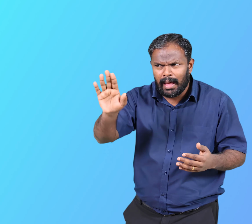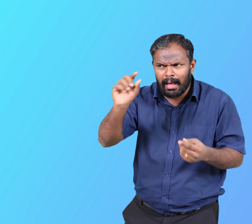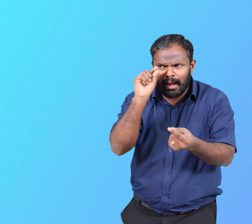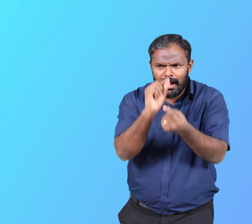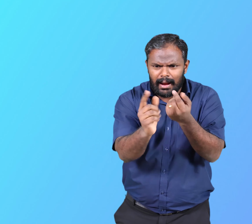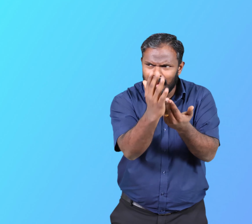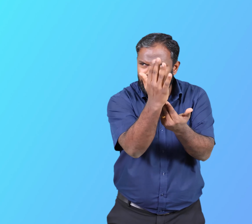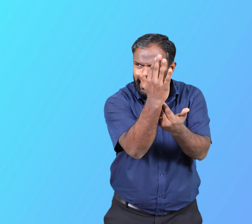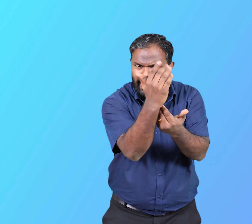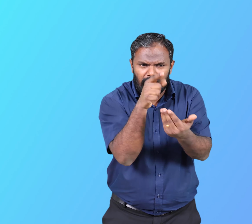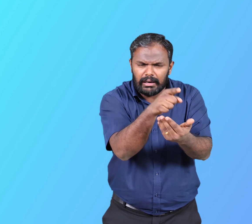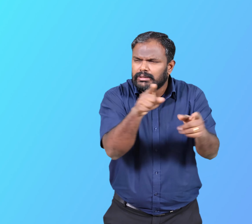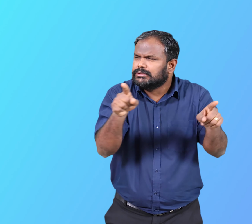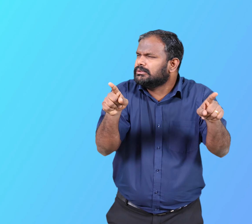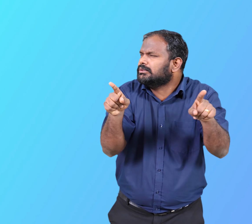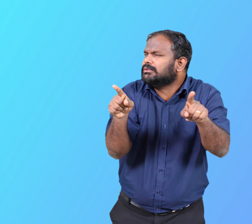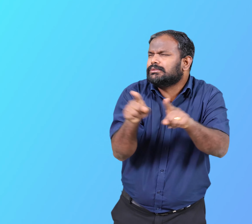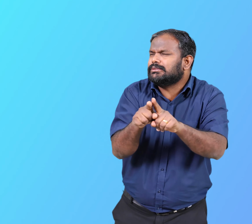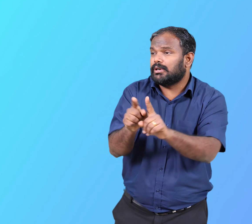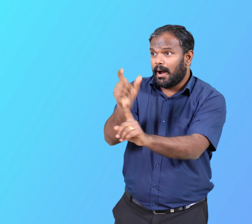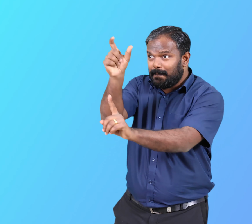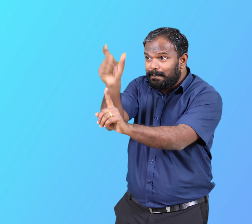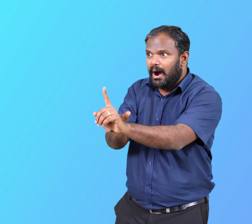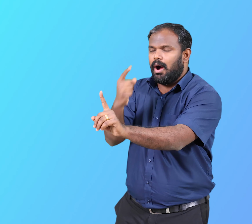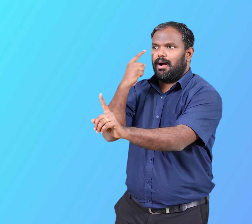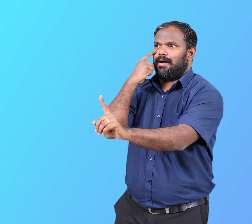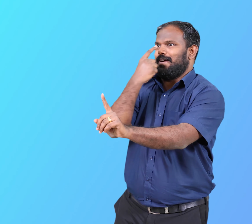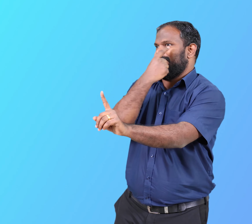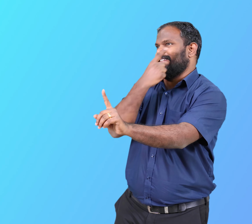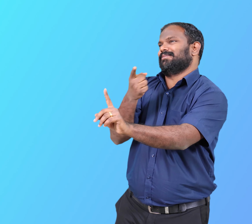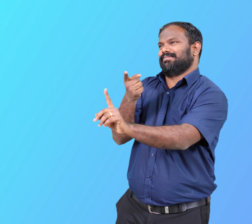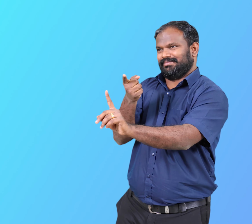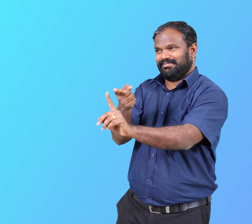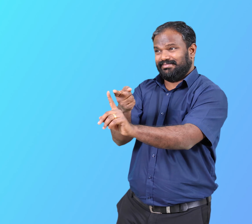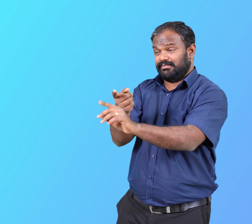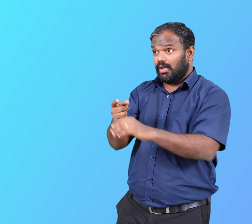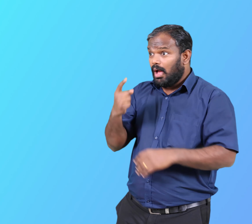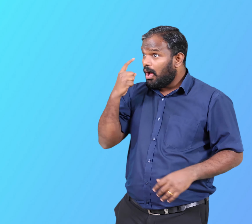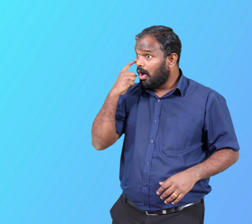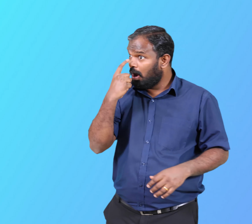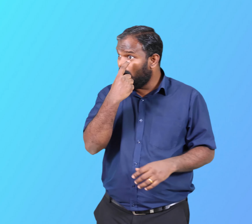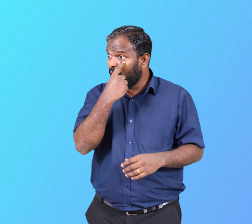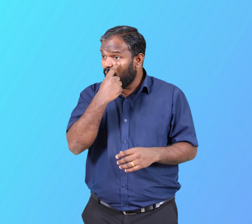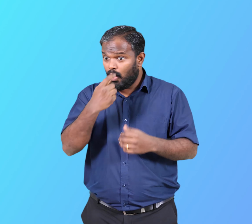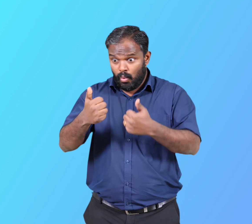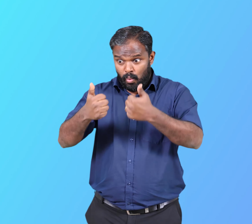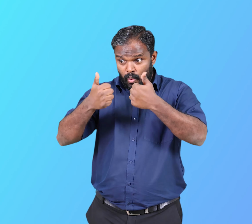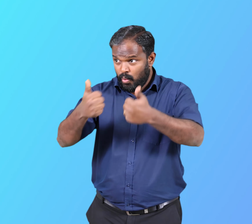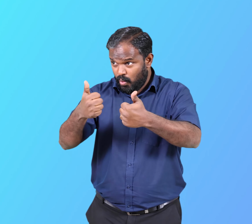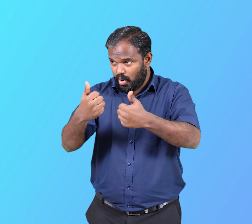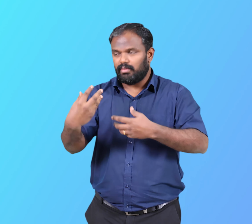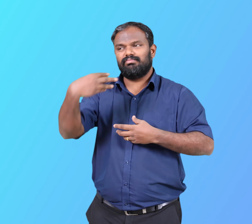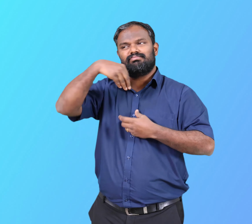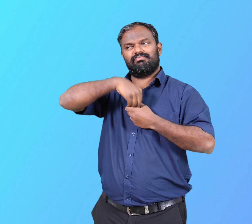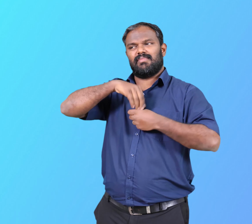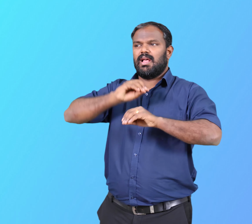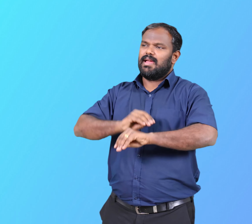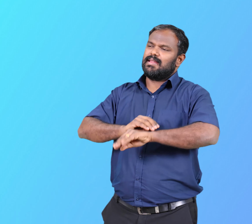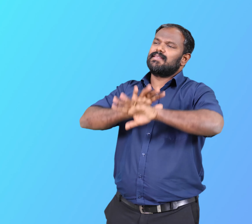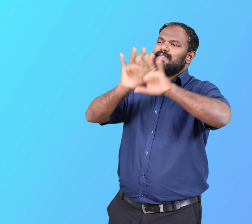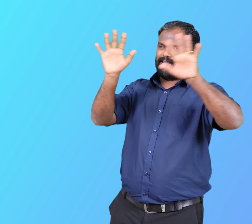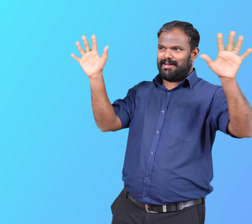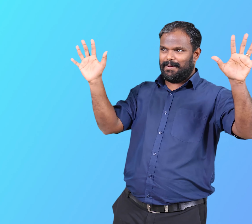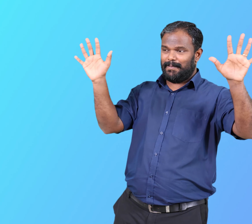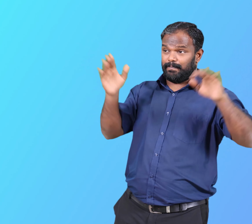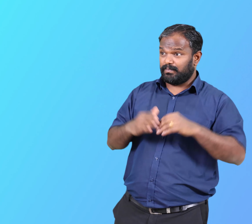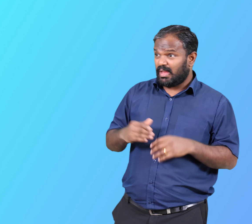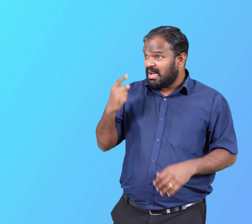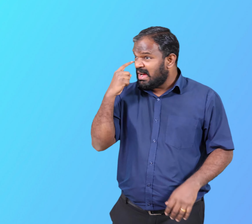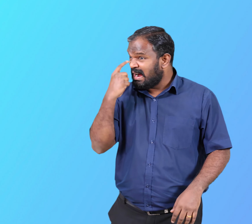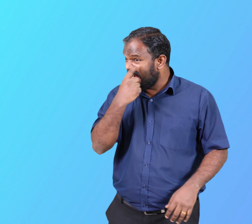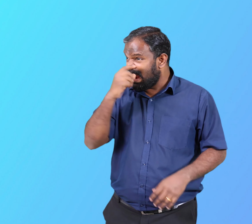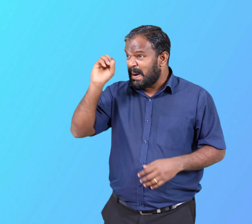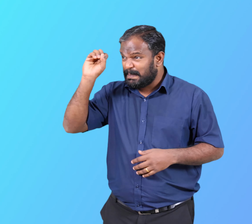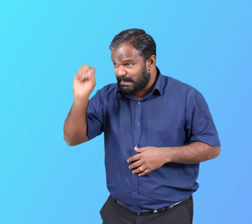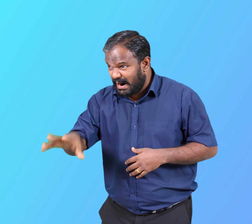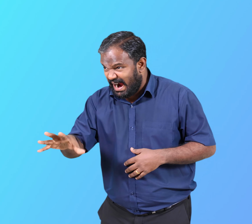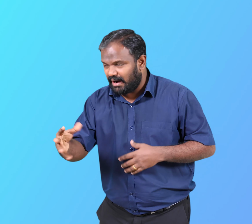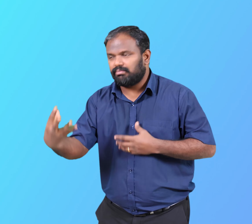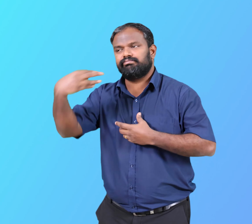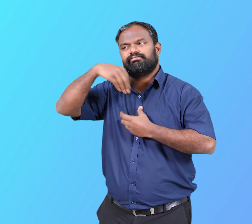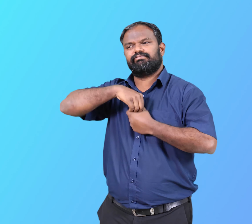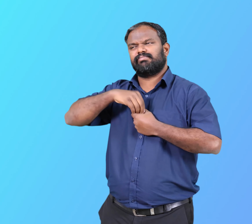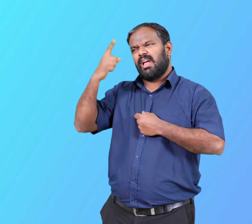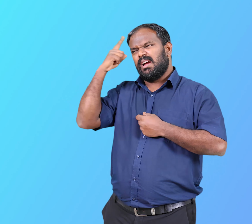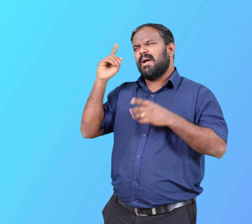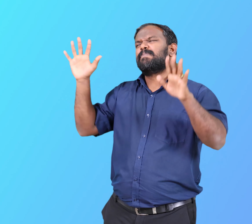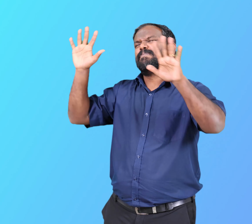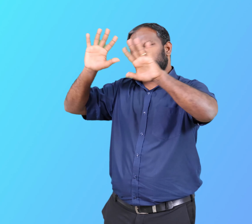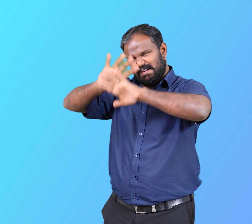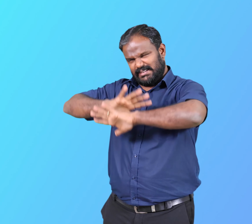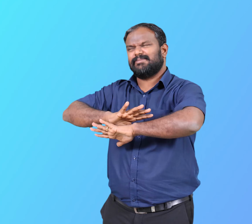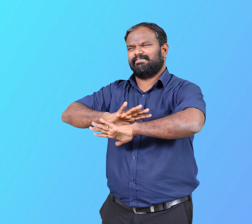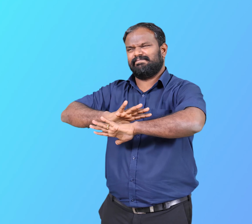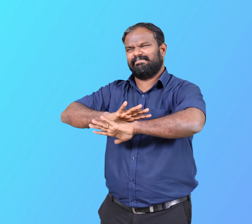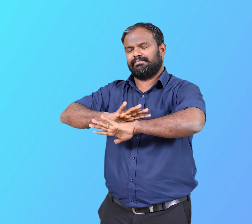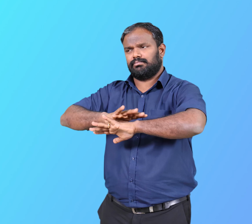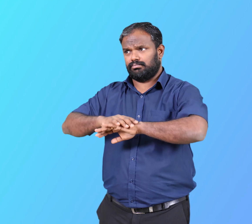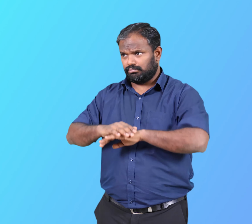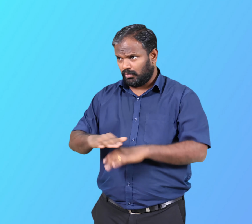The way you look at people shows who you really are. When you look at people in an unselfish way, you are full of light. But when you look at them in a greedy way, you are full of darkness.